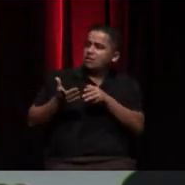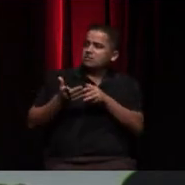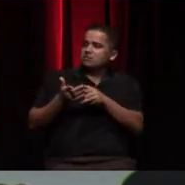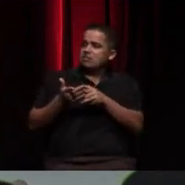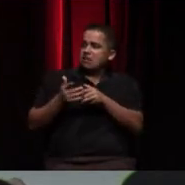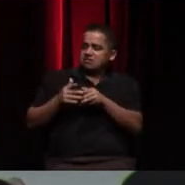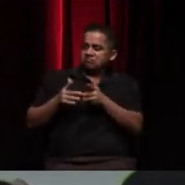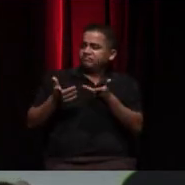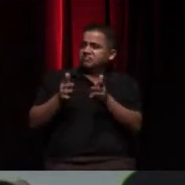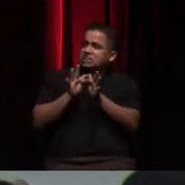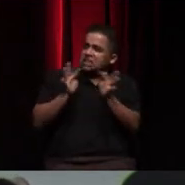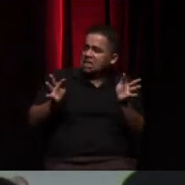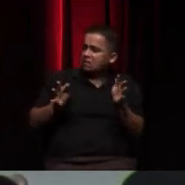as they are biased or not.